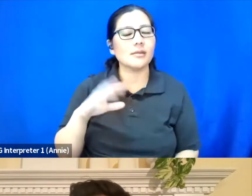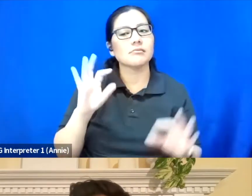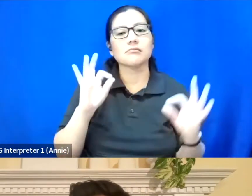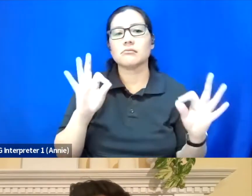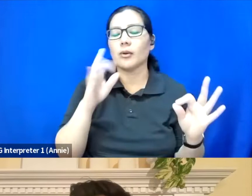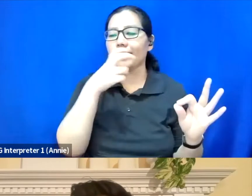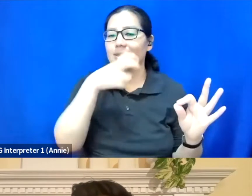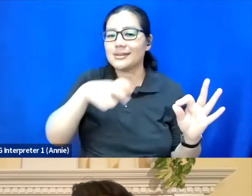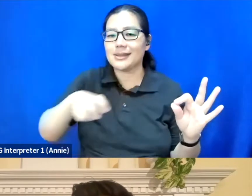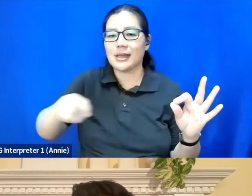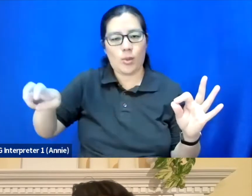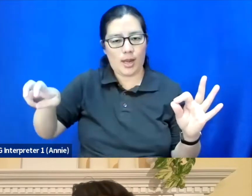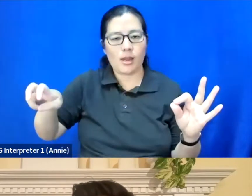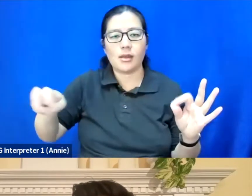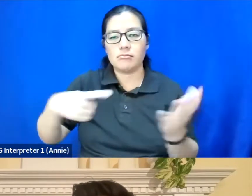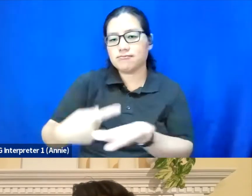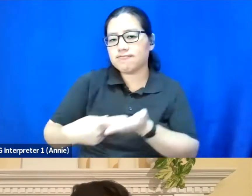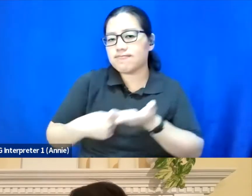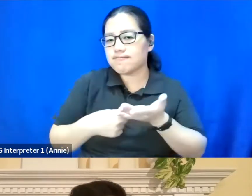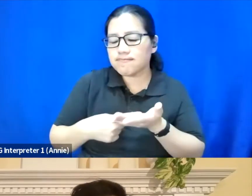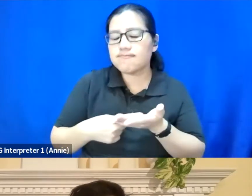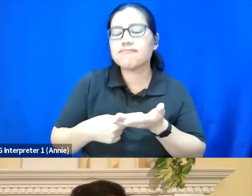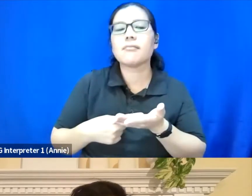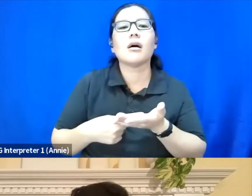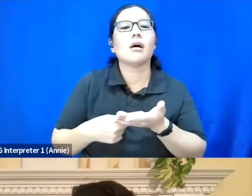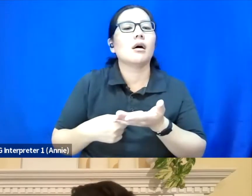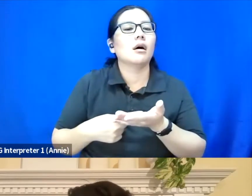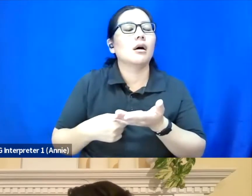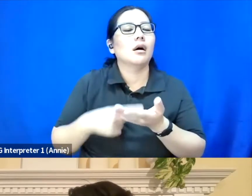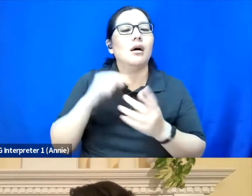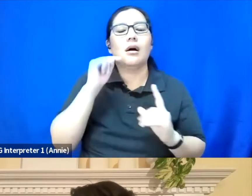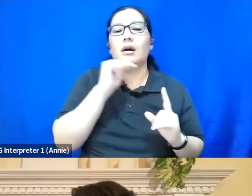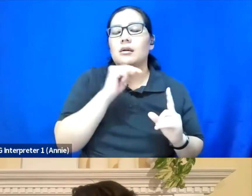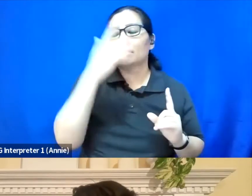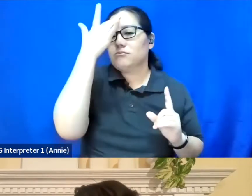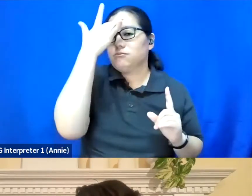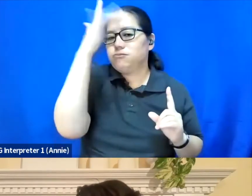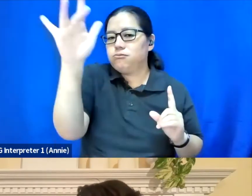and the form it took and what was, kind of, very groundbreaking and nontraditional